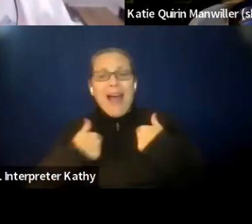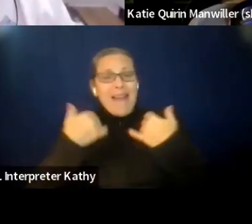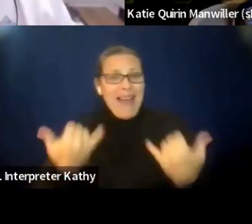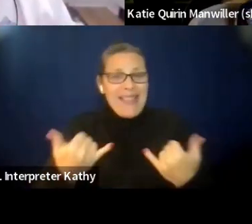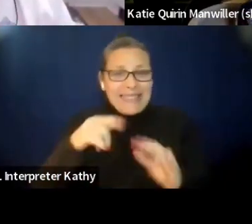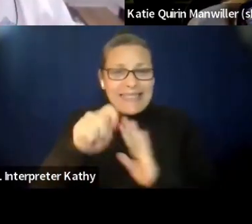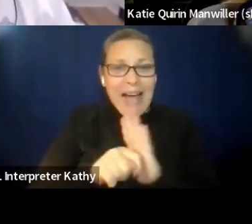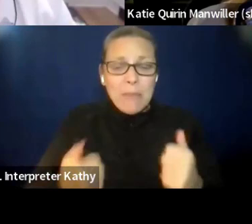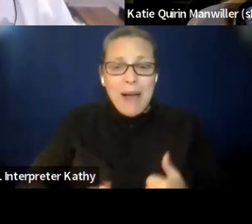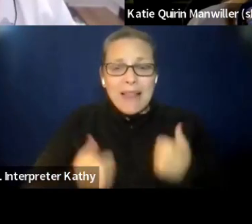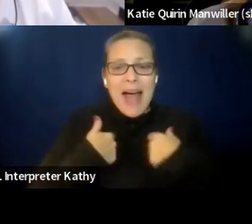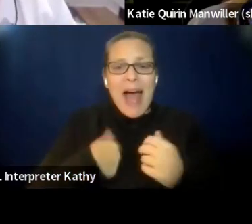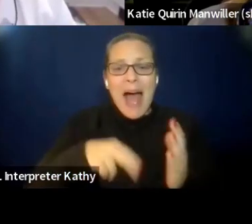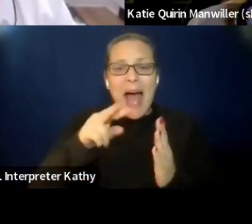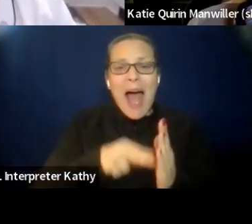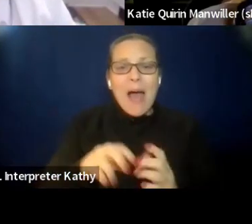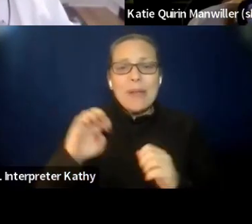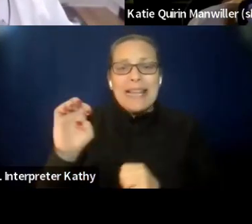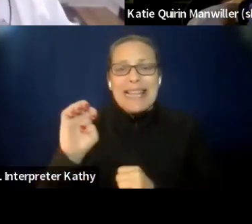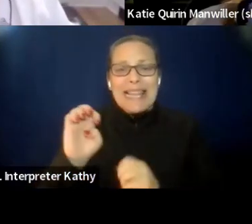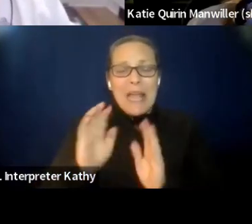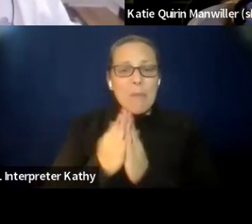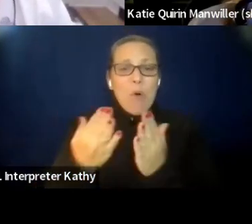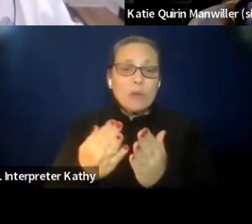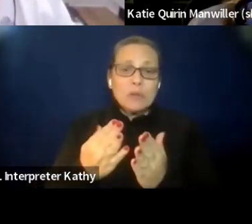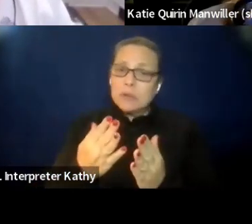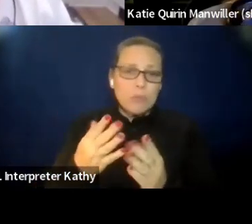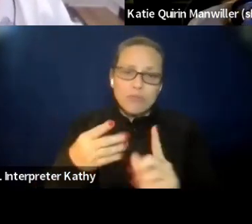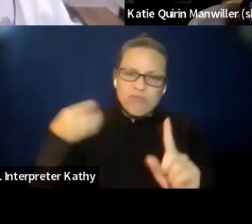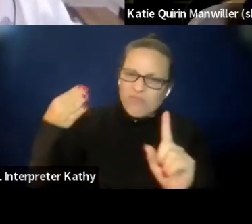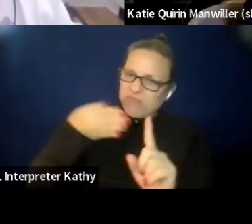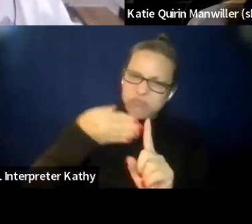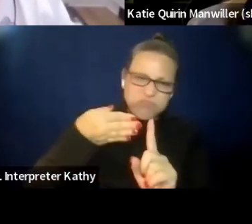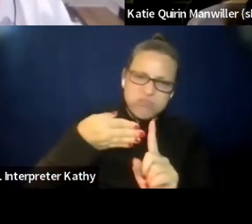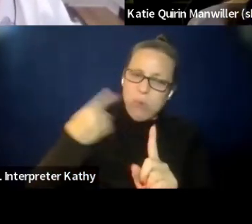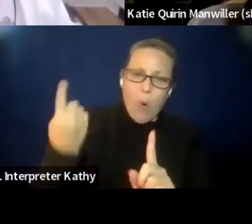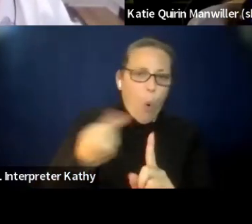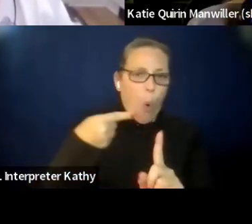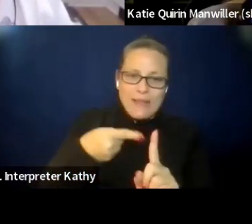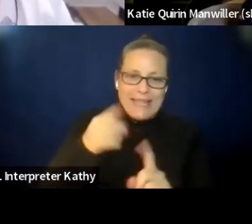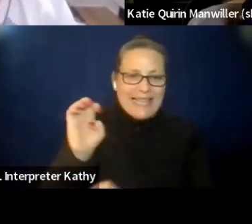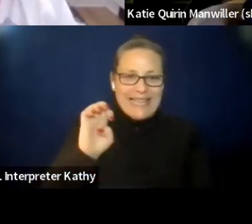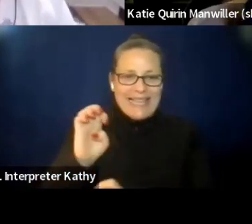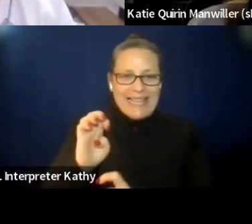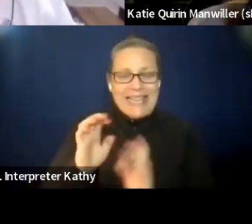book lovers and avid readers, and, despite what my book shelf suggests, I